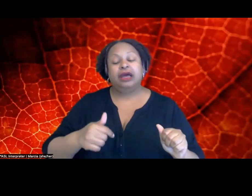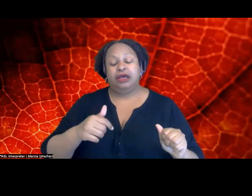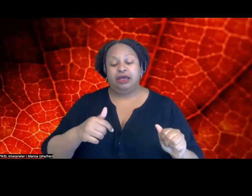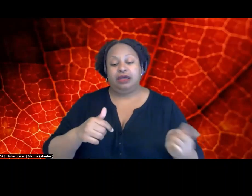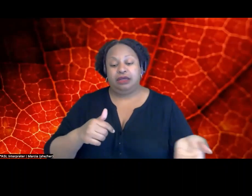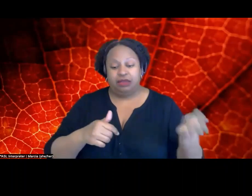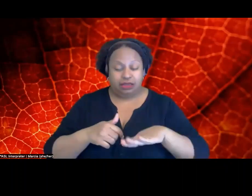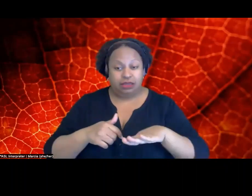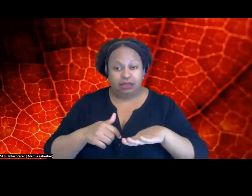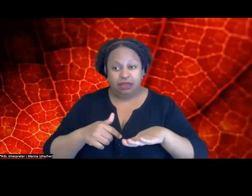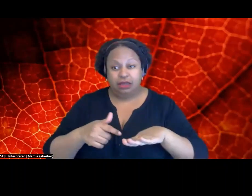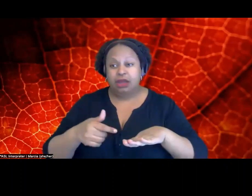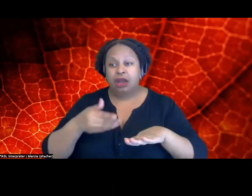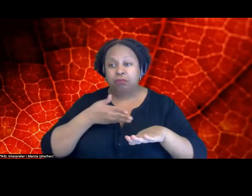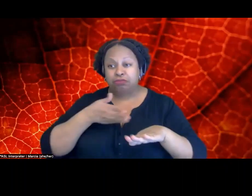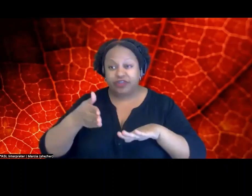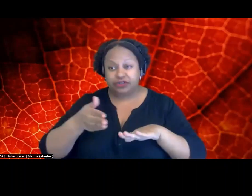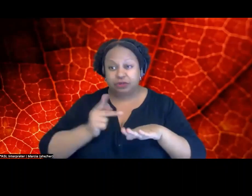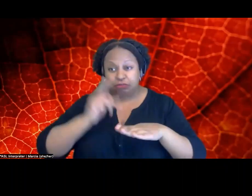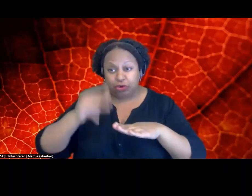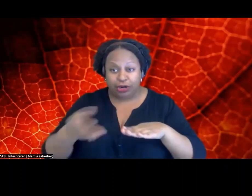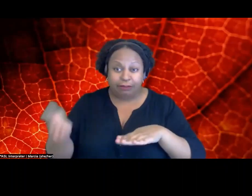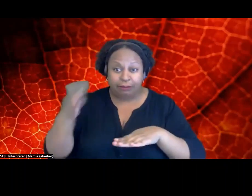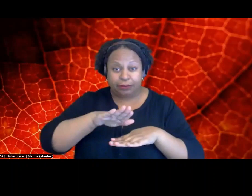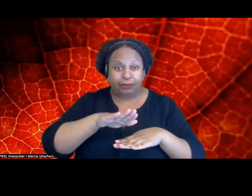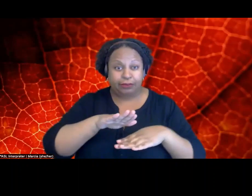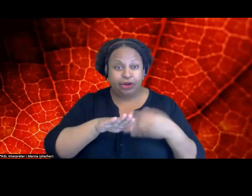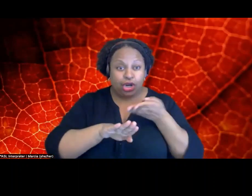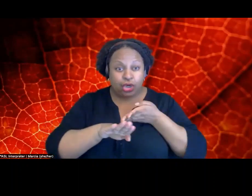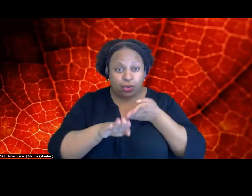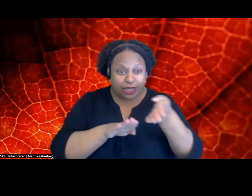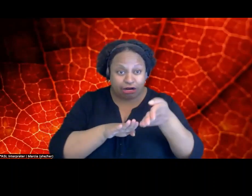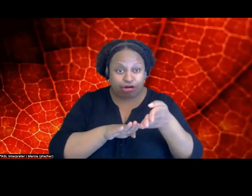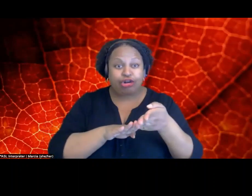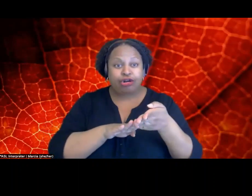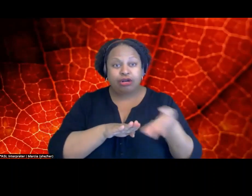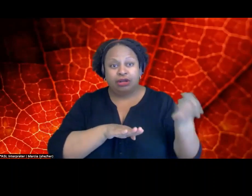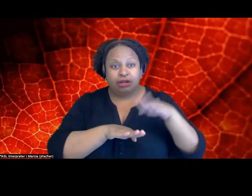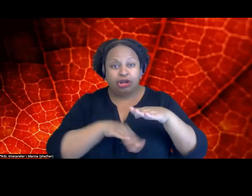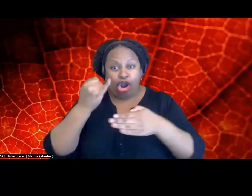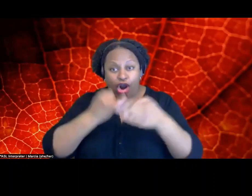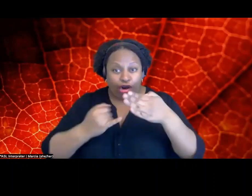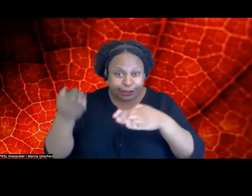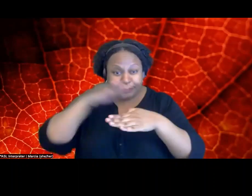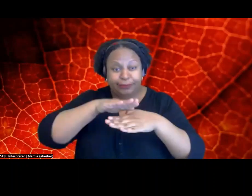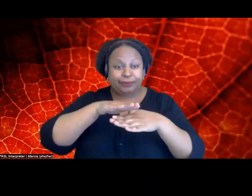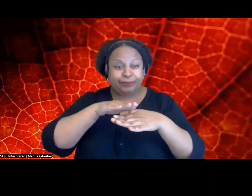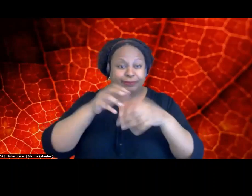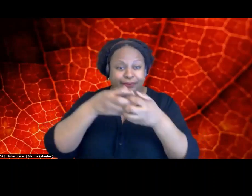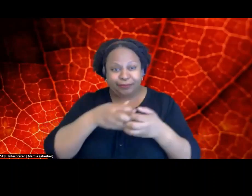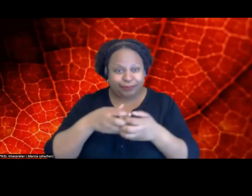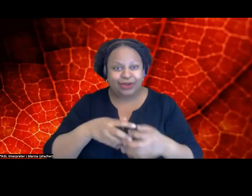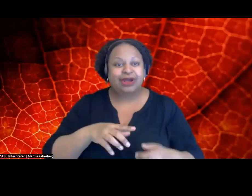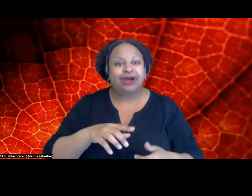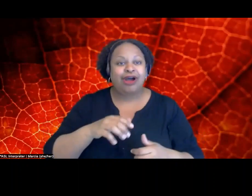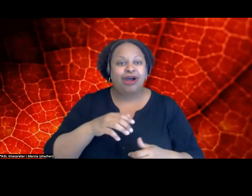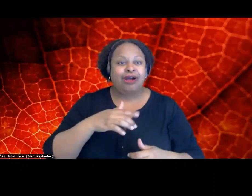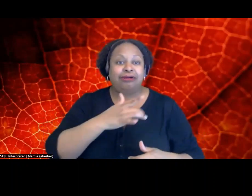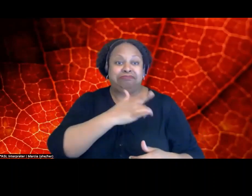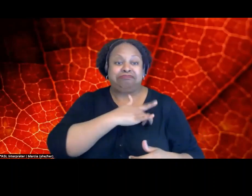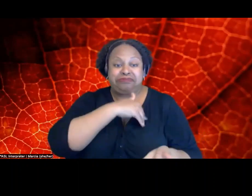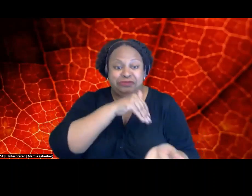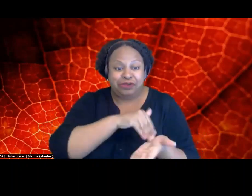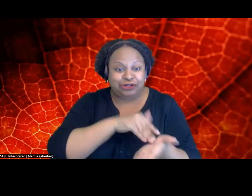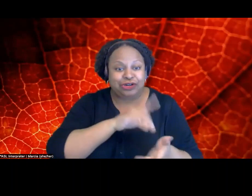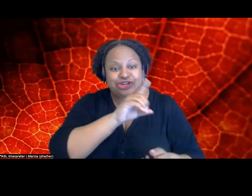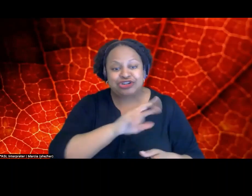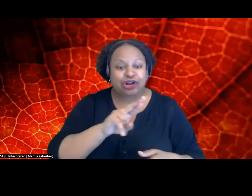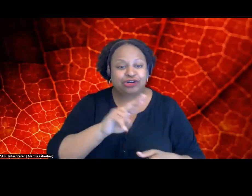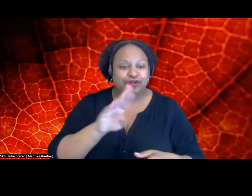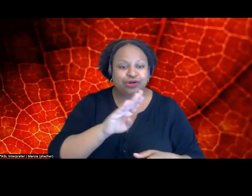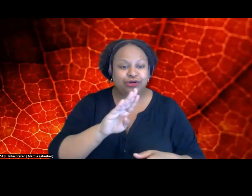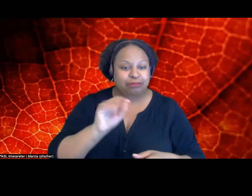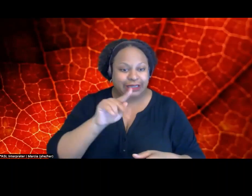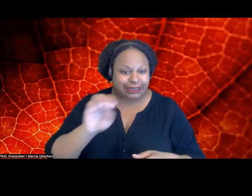and career and art with cardiologist, Dr. Blake Charlton helped us to understand about